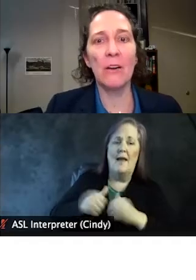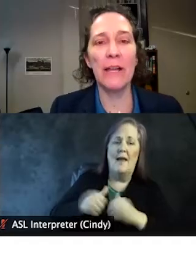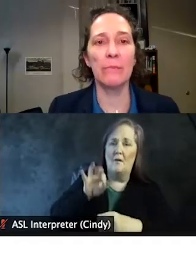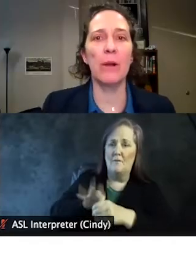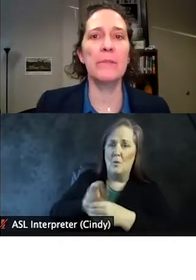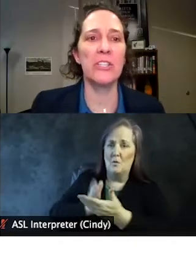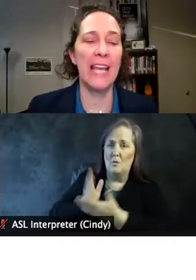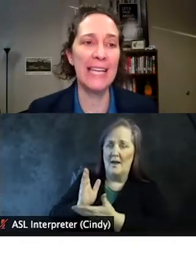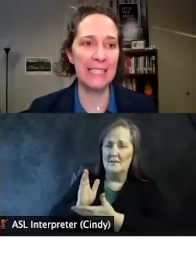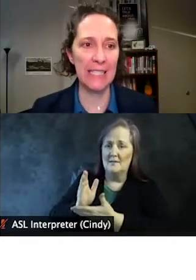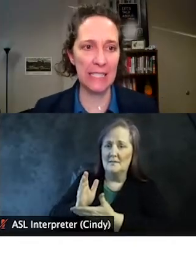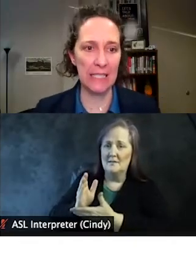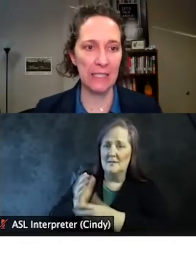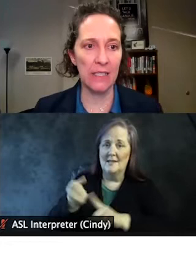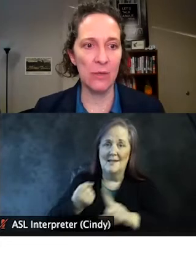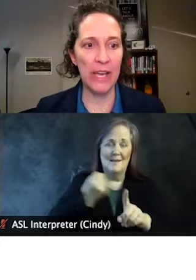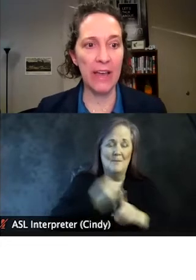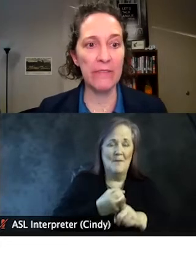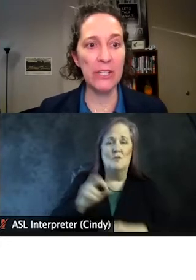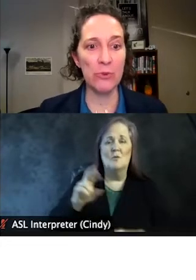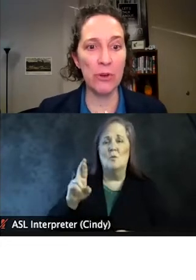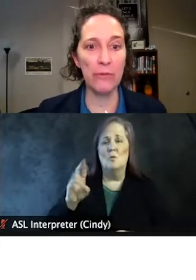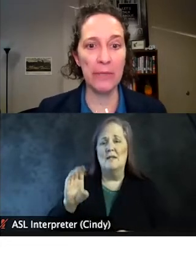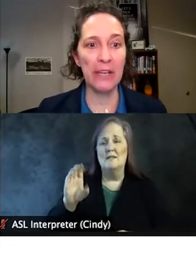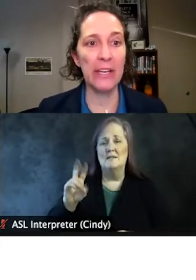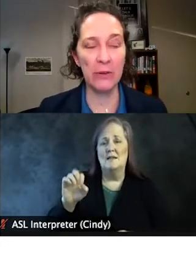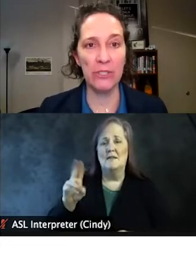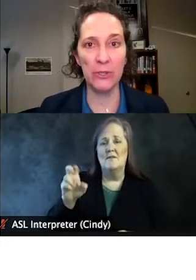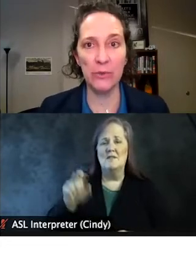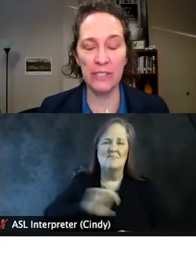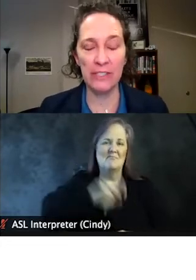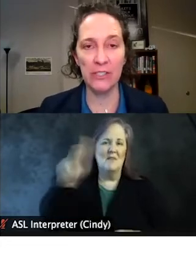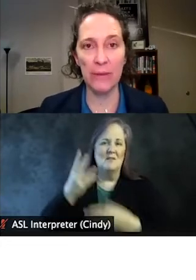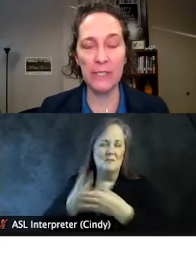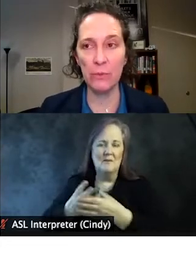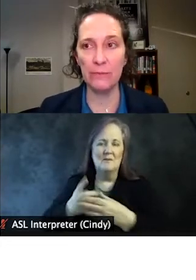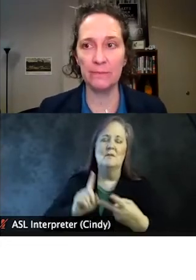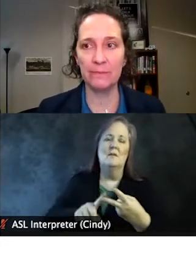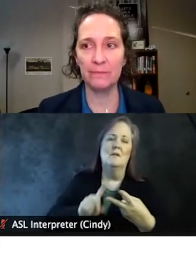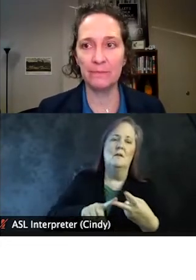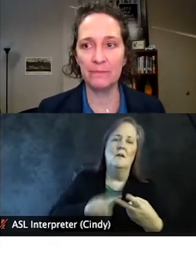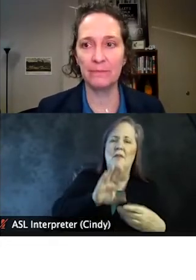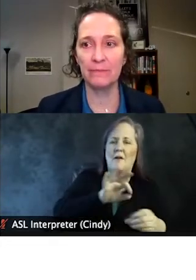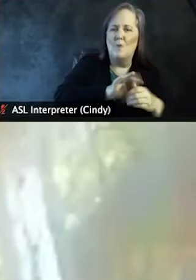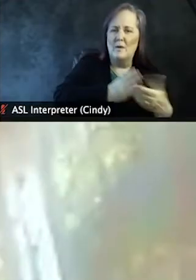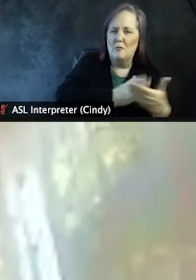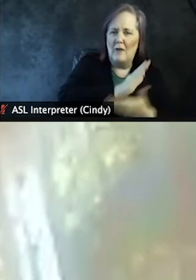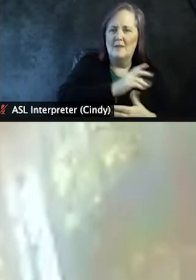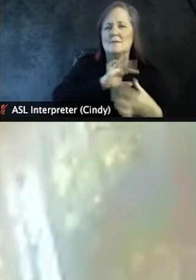All right, Proposition 18, we have Nick Schroeder from the LAO to describe this one. All right, good evening.